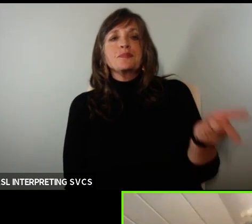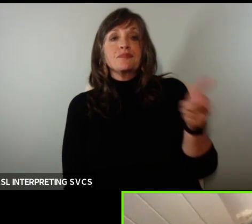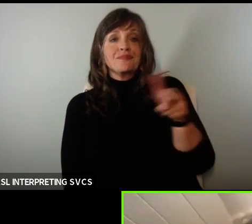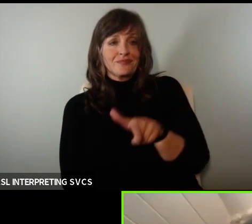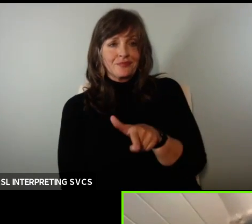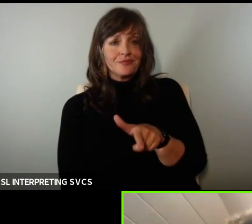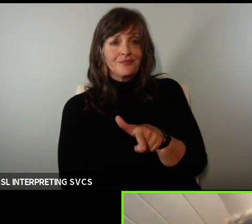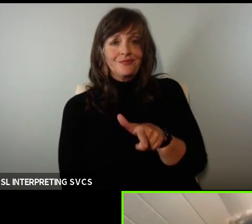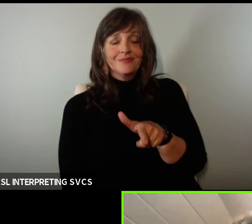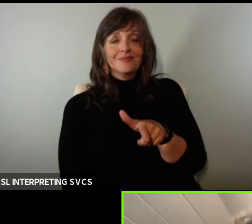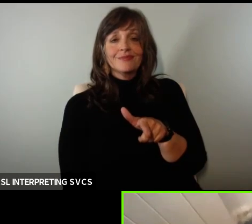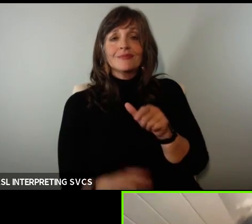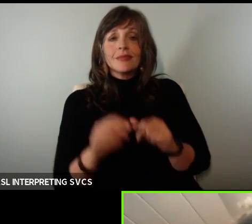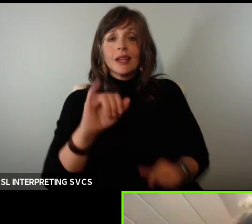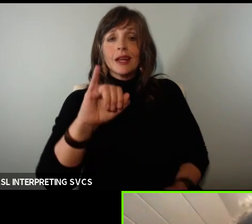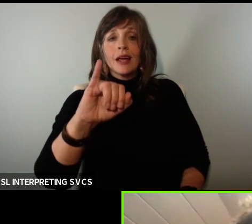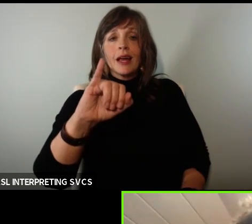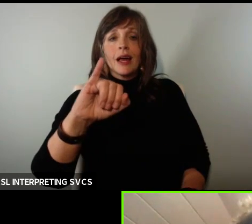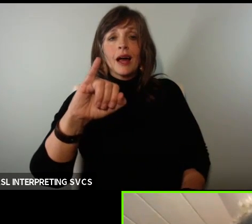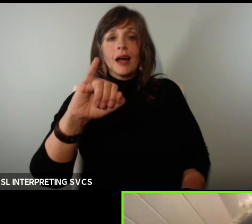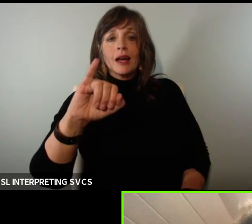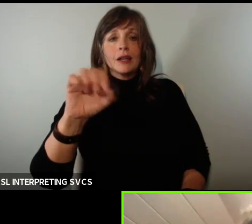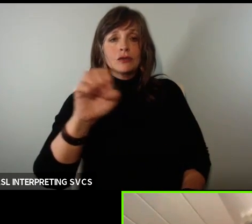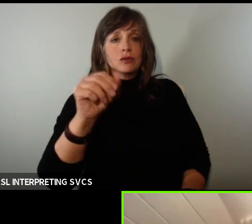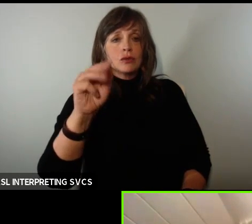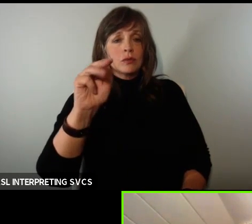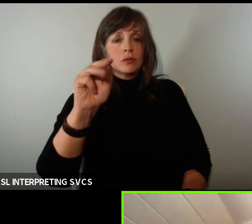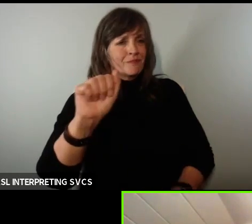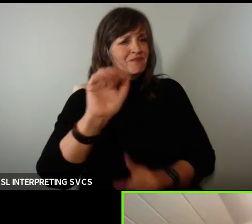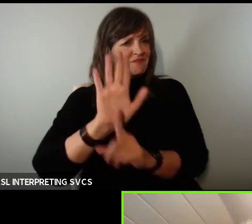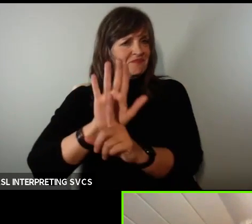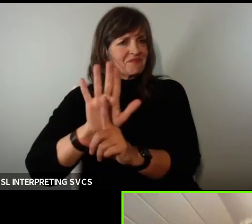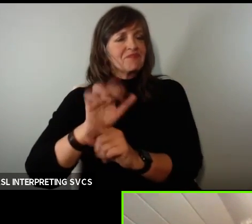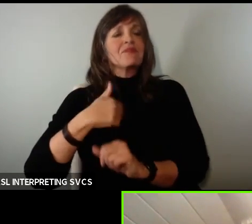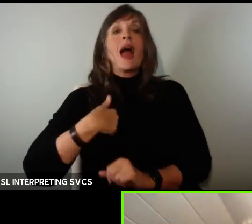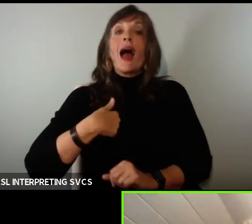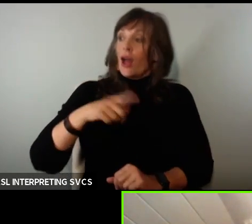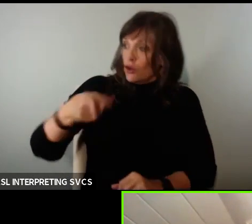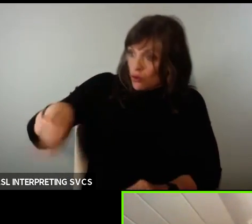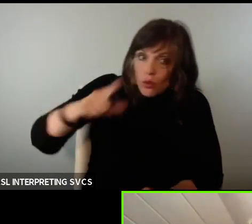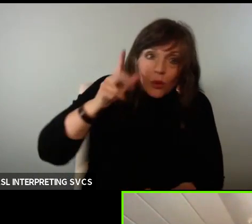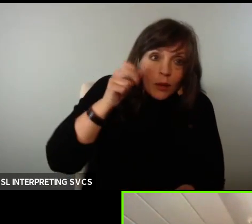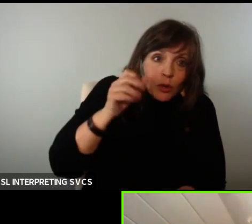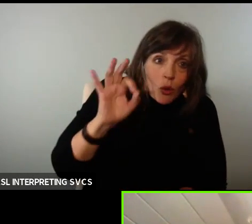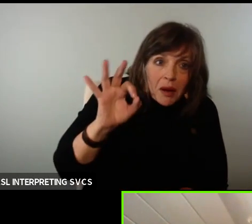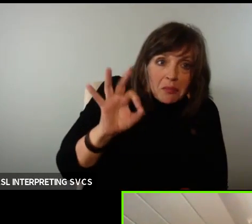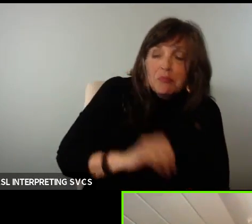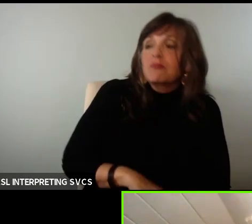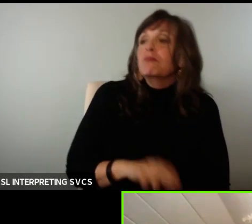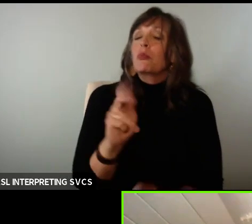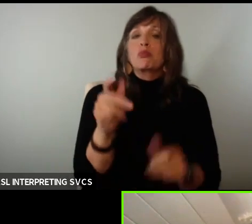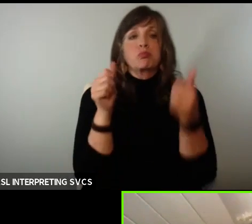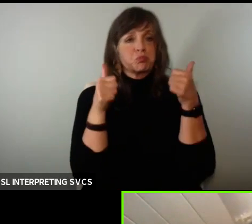Hi, can you all hear me okay? Wonderful, okay. I am Ijeoma Oluo,